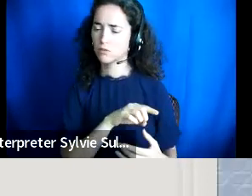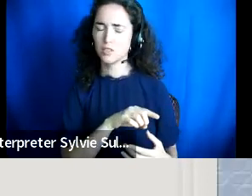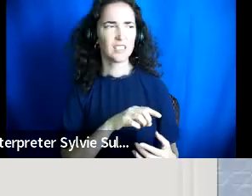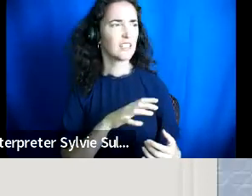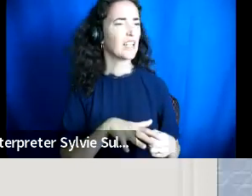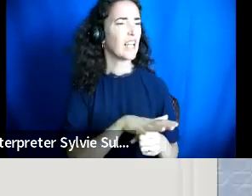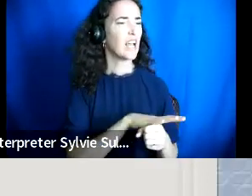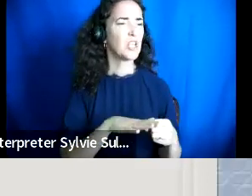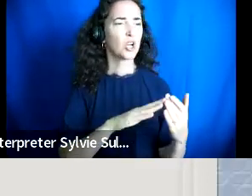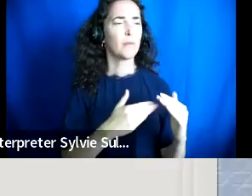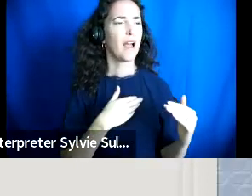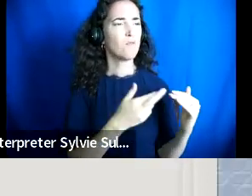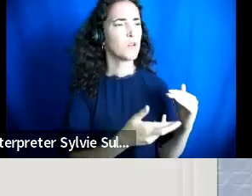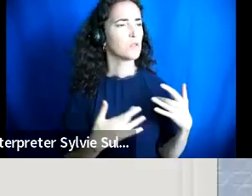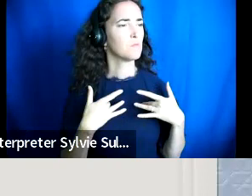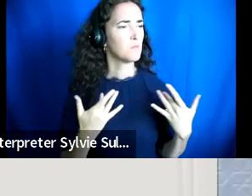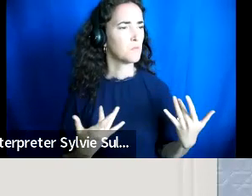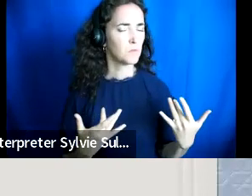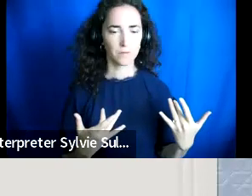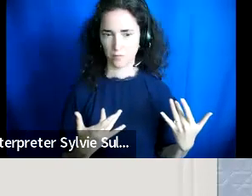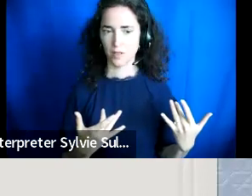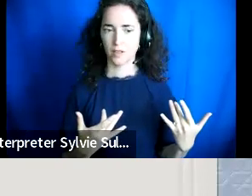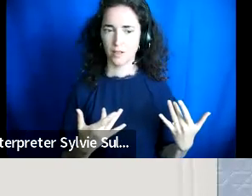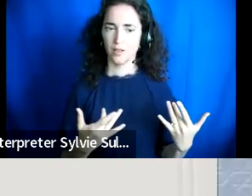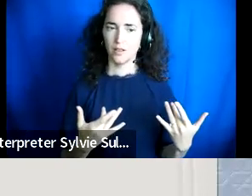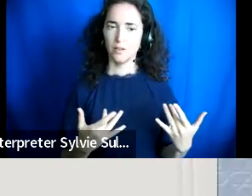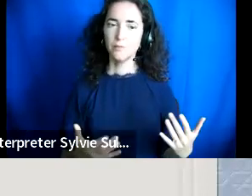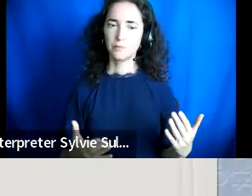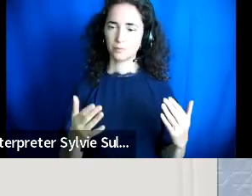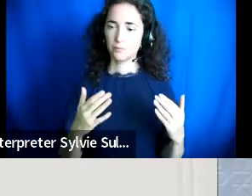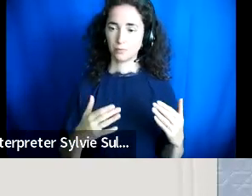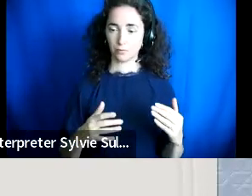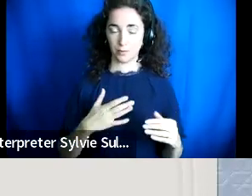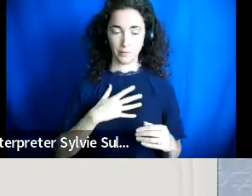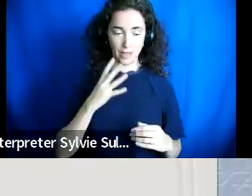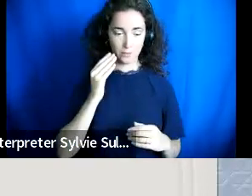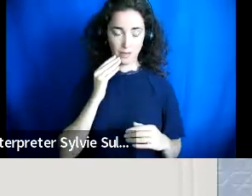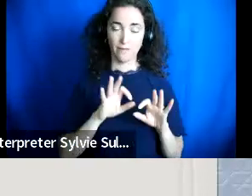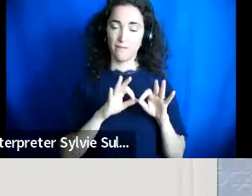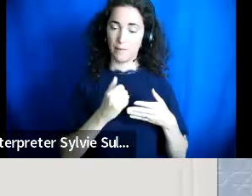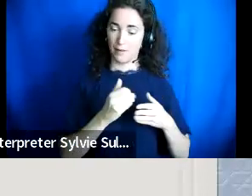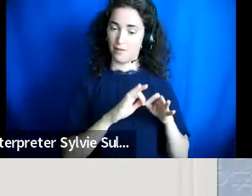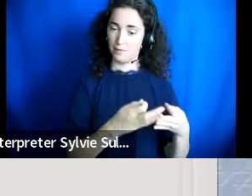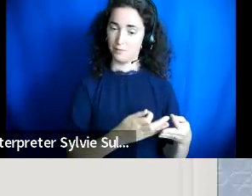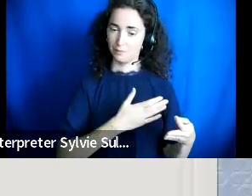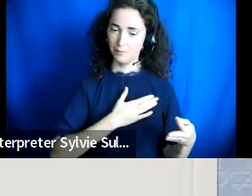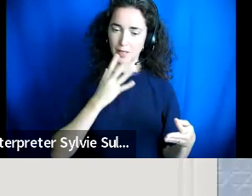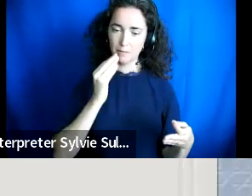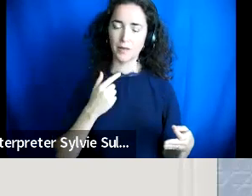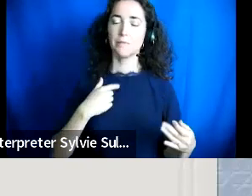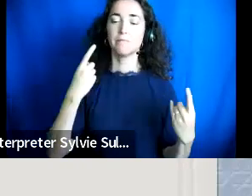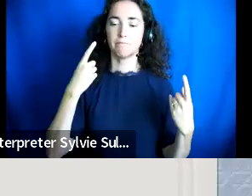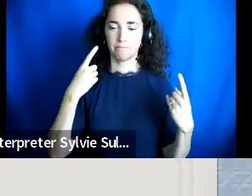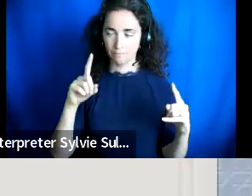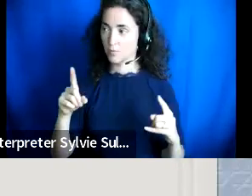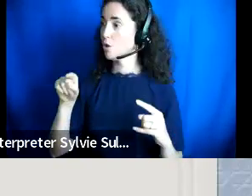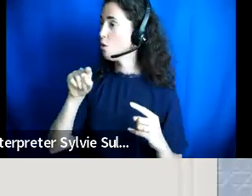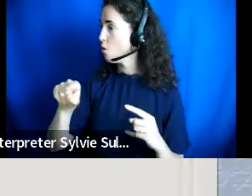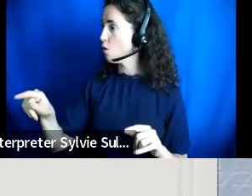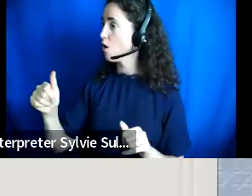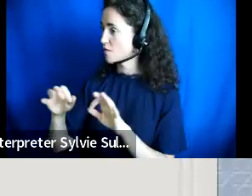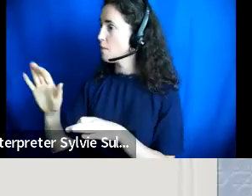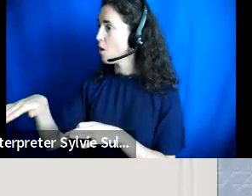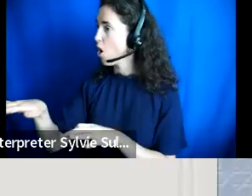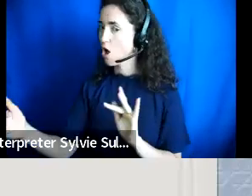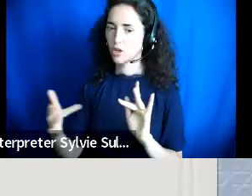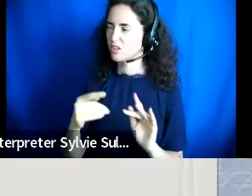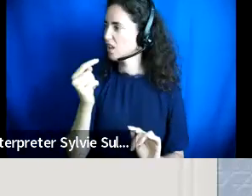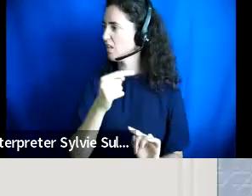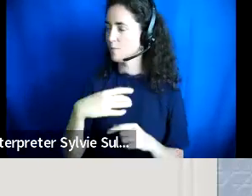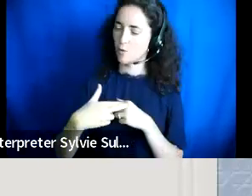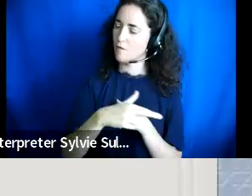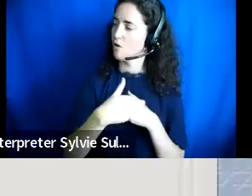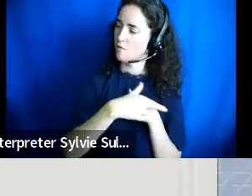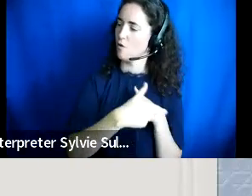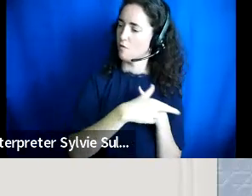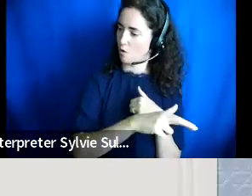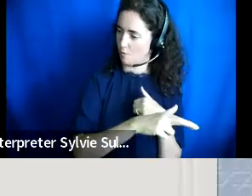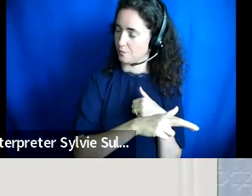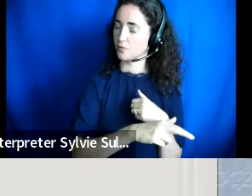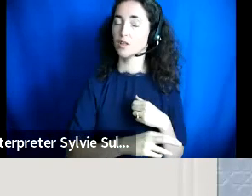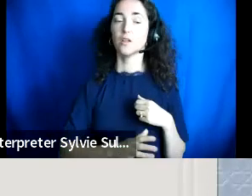our community. and through my experience with you, myself and families, I was able to refer a lot of families to the organization in my role as an early interventionist.